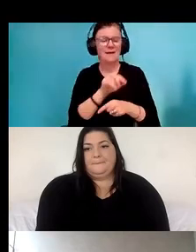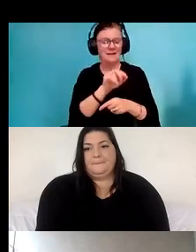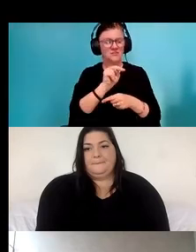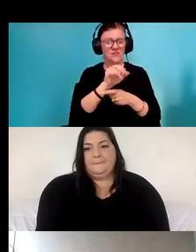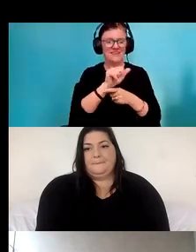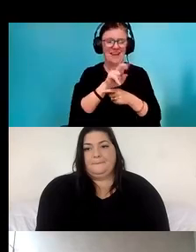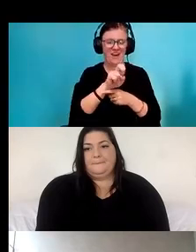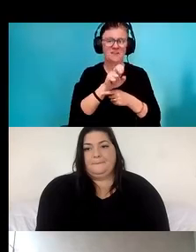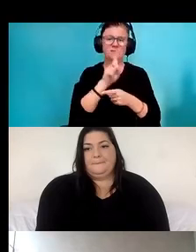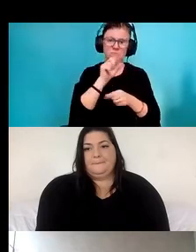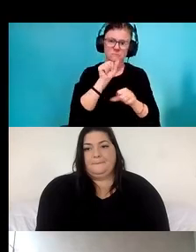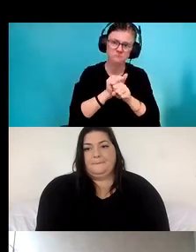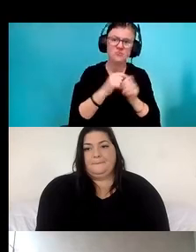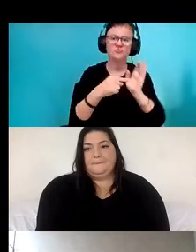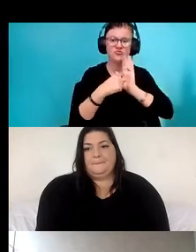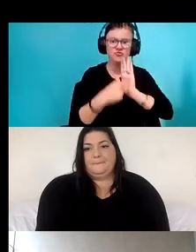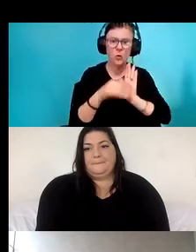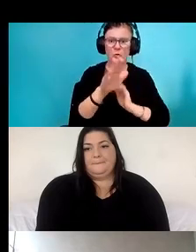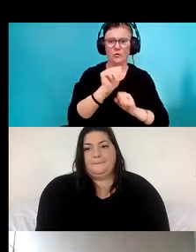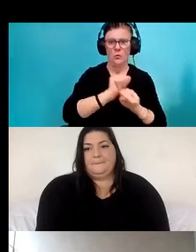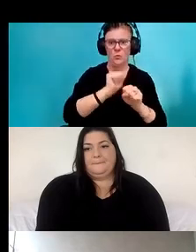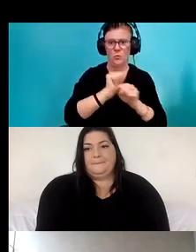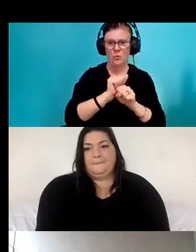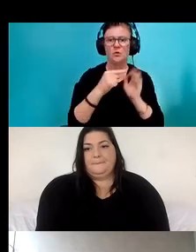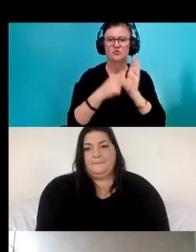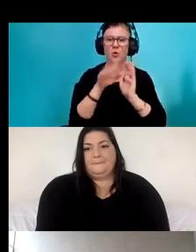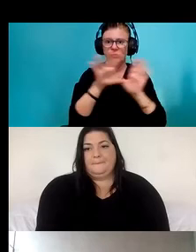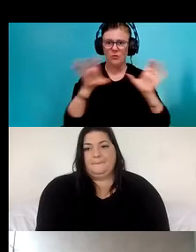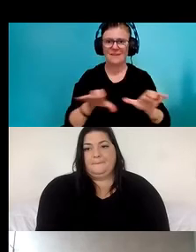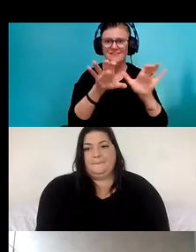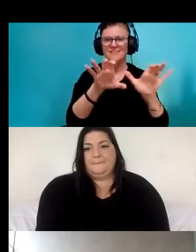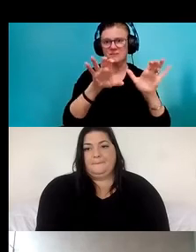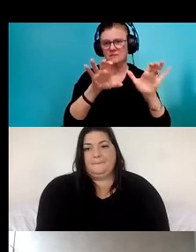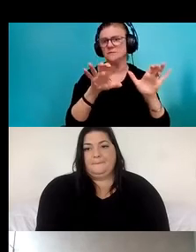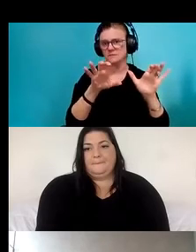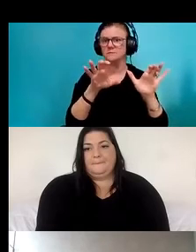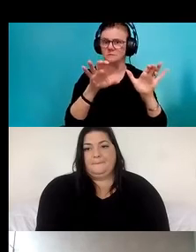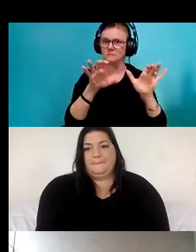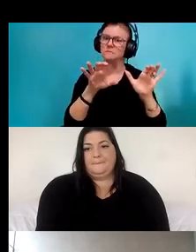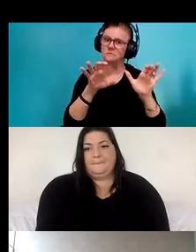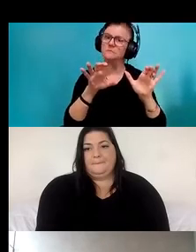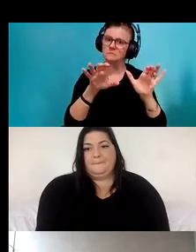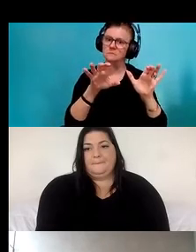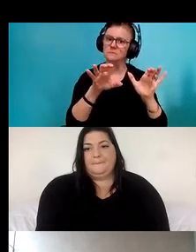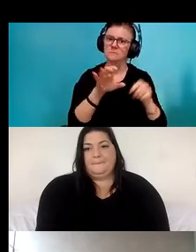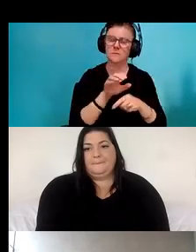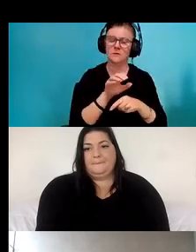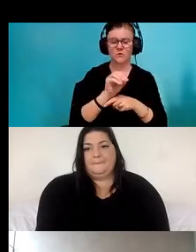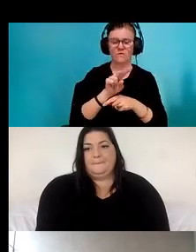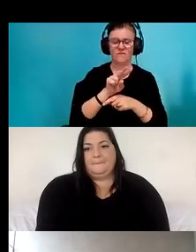So that decisions can be made, based on what you report,